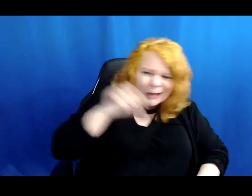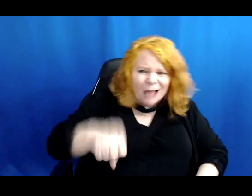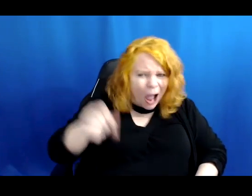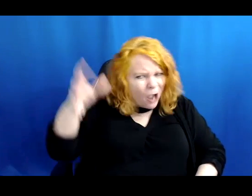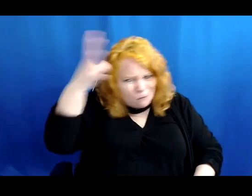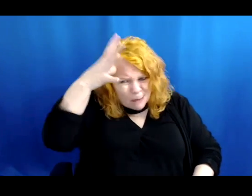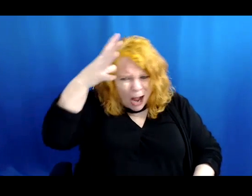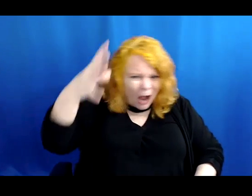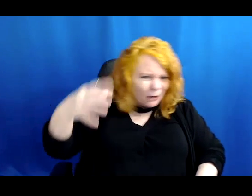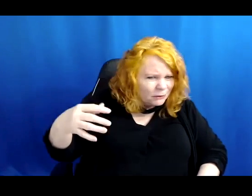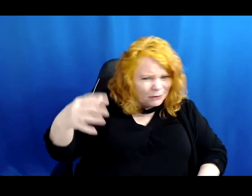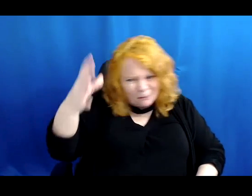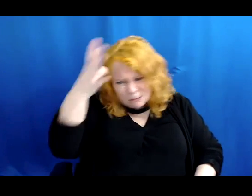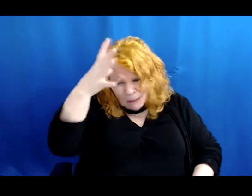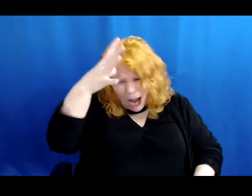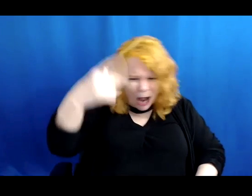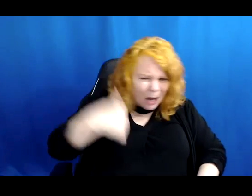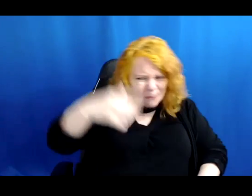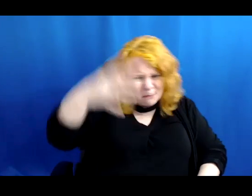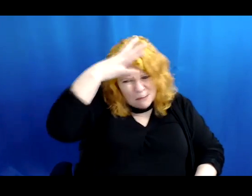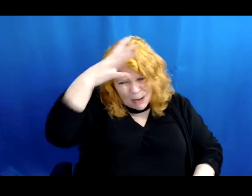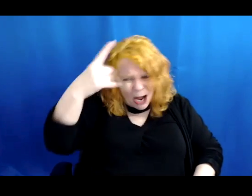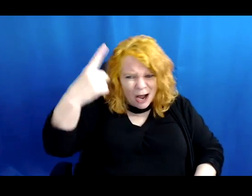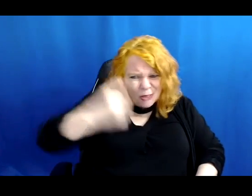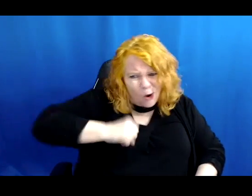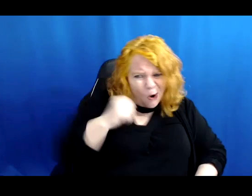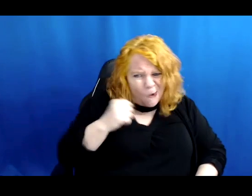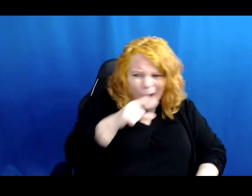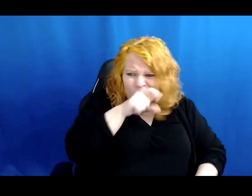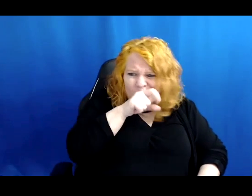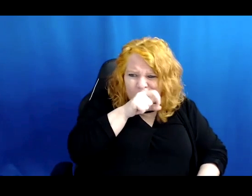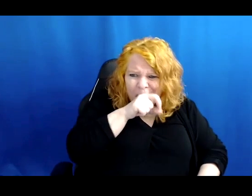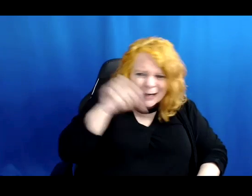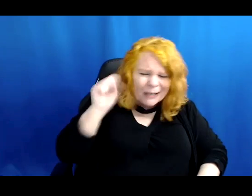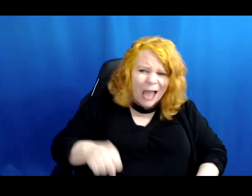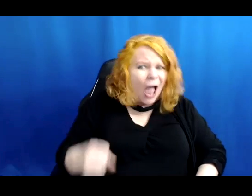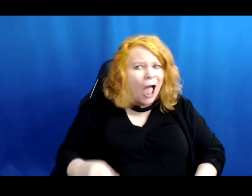Yeah. Papa, Papa, Papa, I’m Papa the One-Winged Parrot. Papa the One-Winged Parrot, yeah.